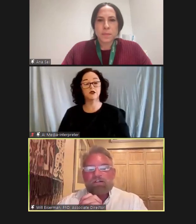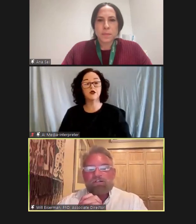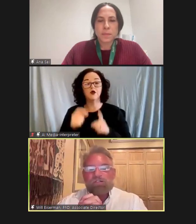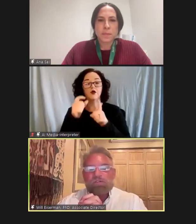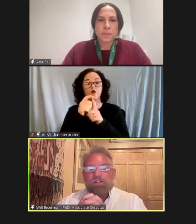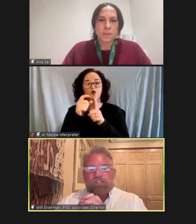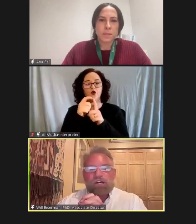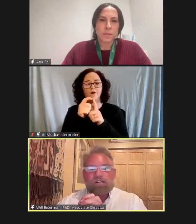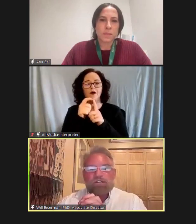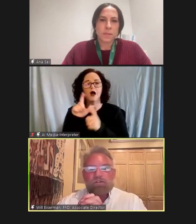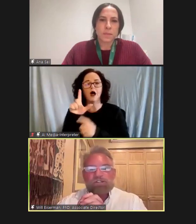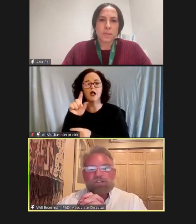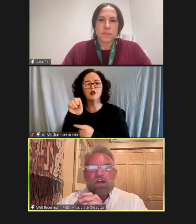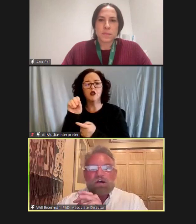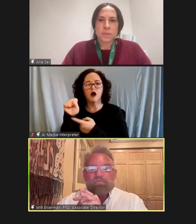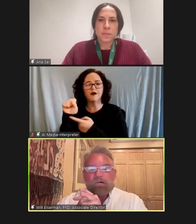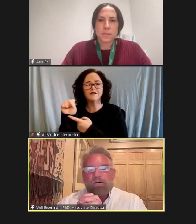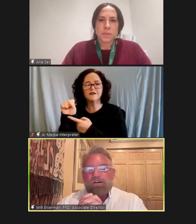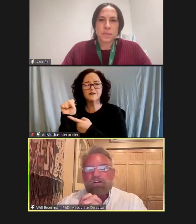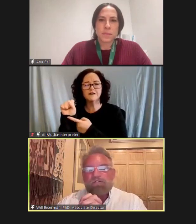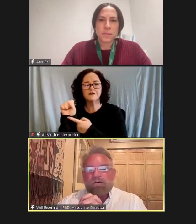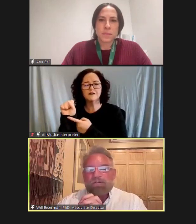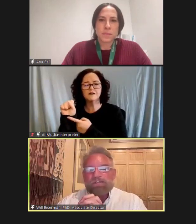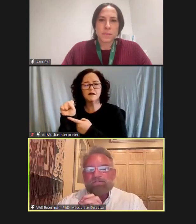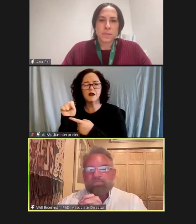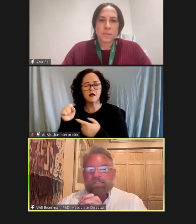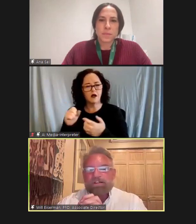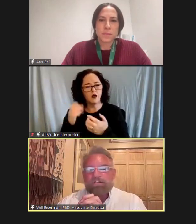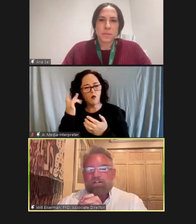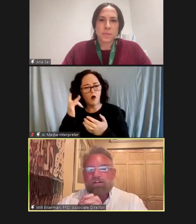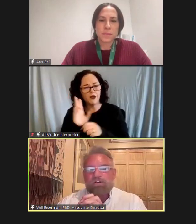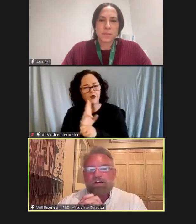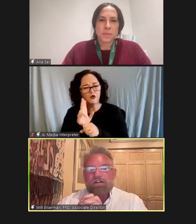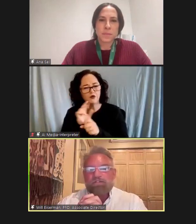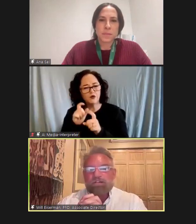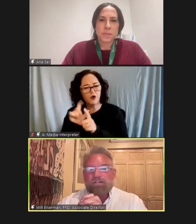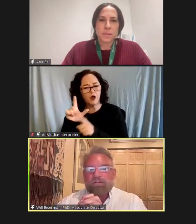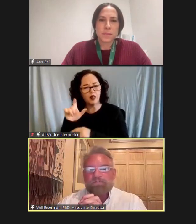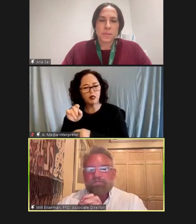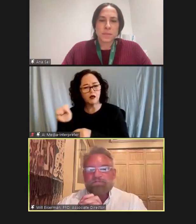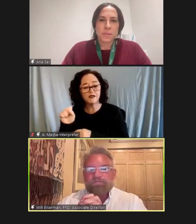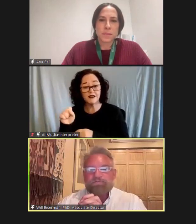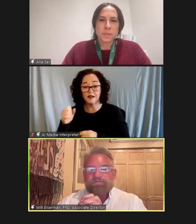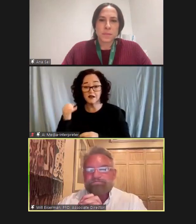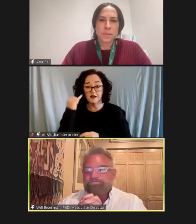when the child was born with this particular hearing